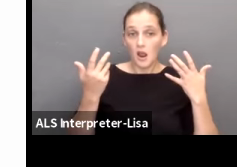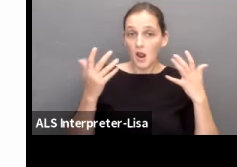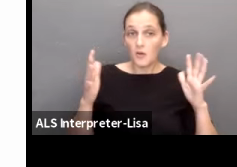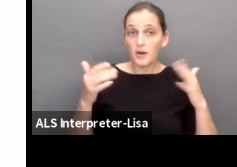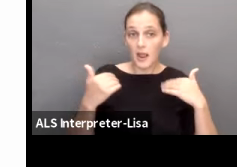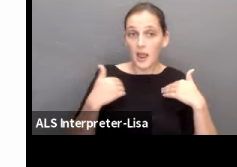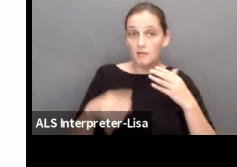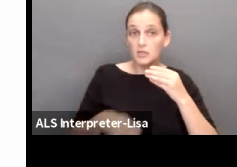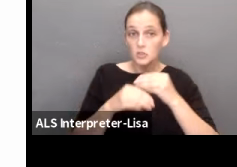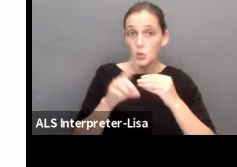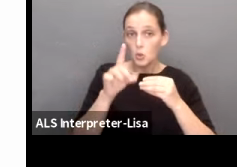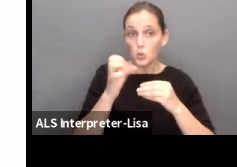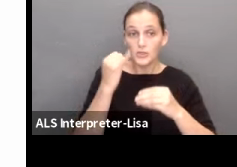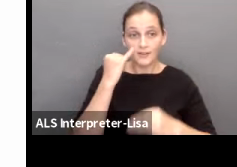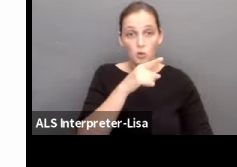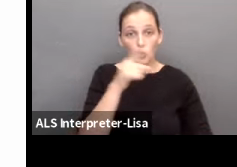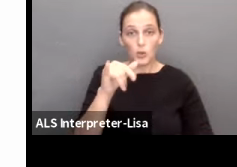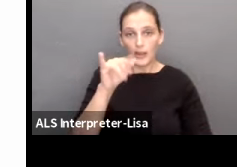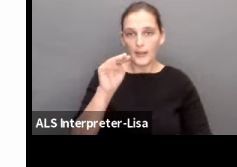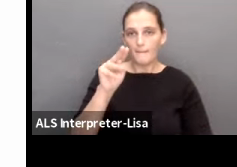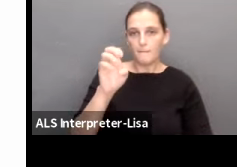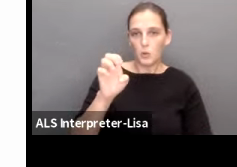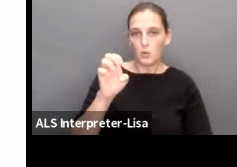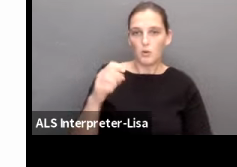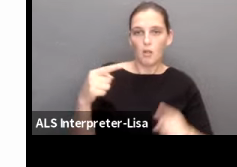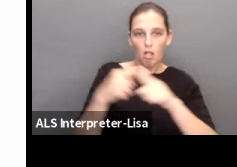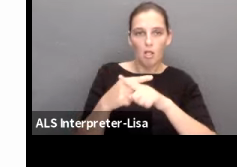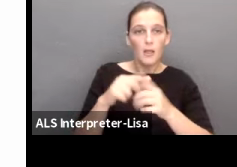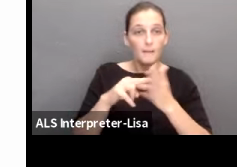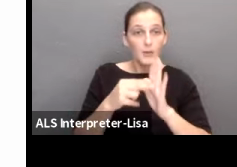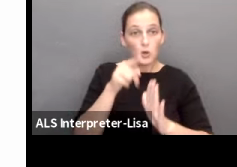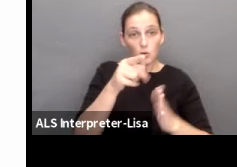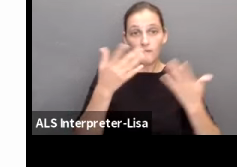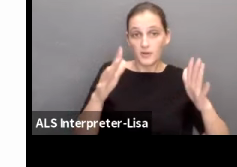immunocompromised and those are people who got the Pfizer or the Moderna vaccine.